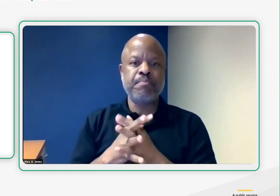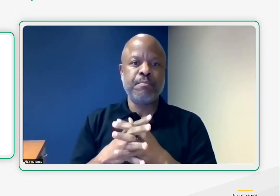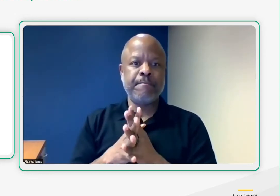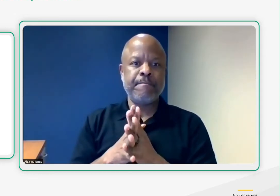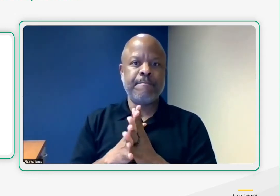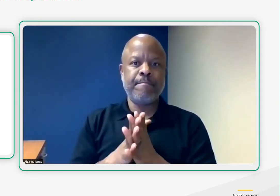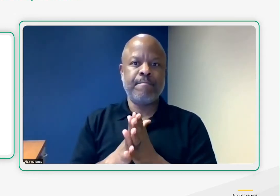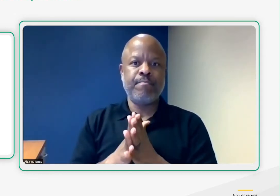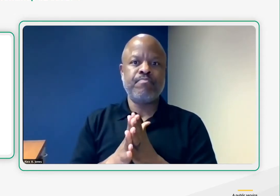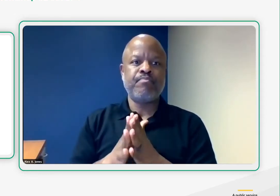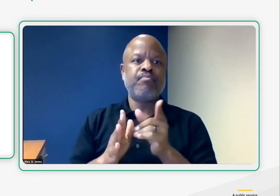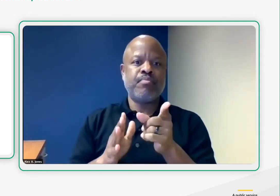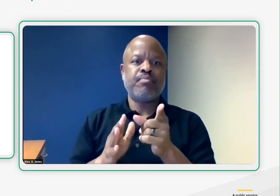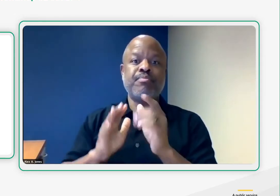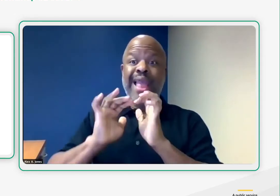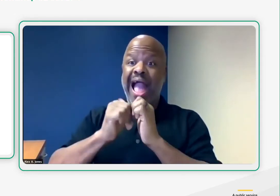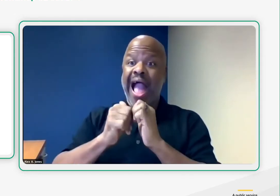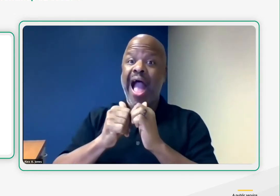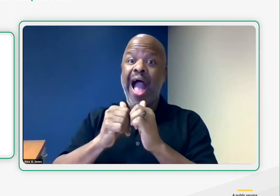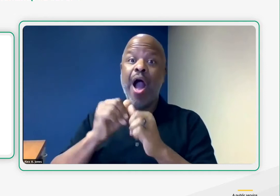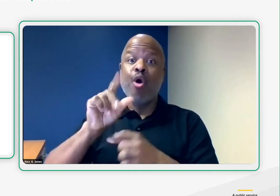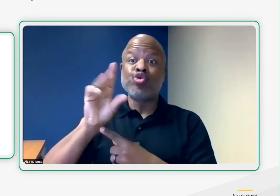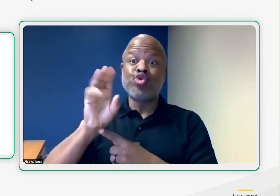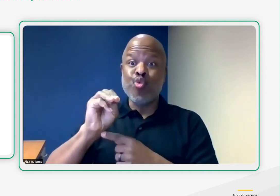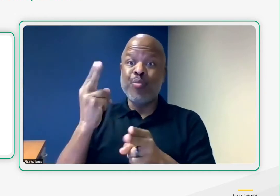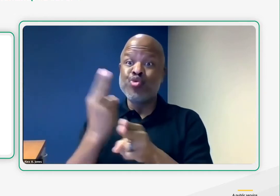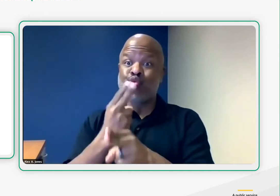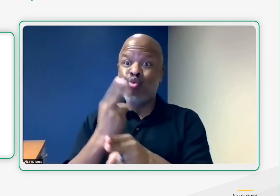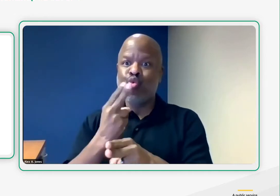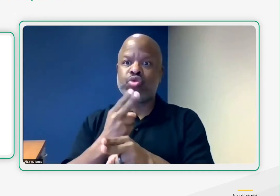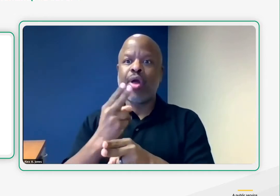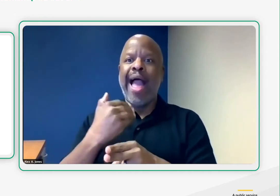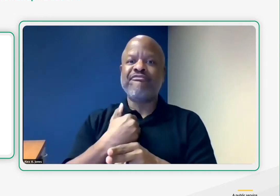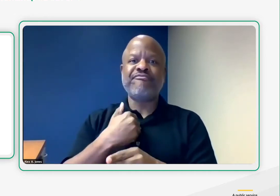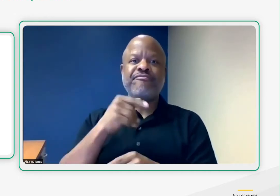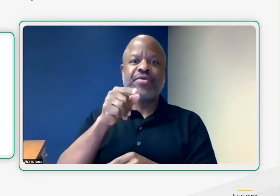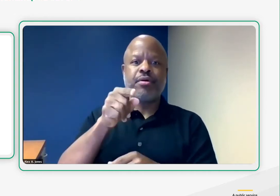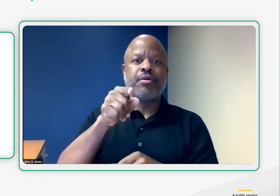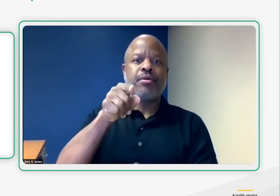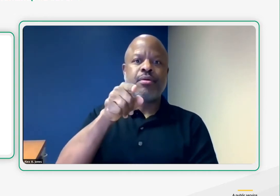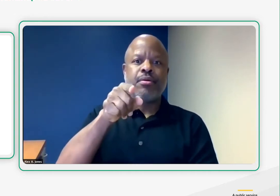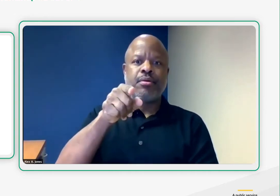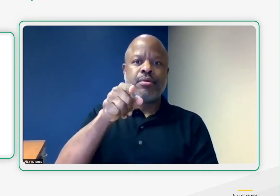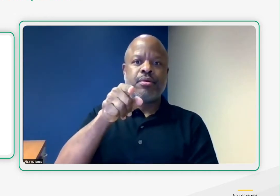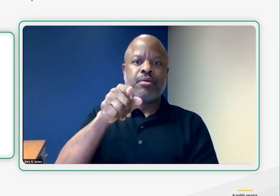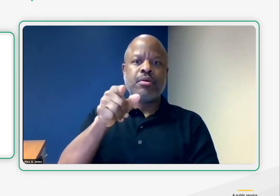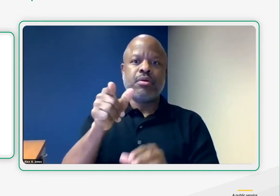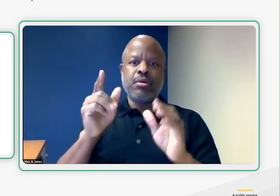Now, again, I want to explain how to use Zoom.